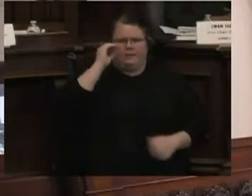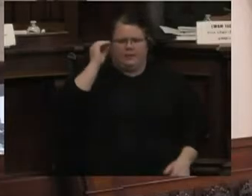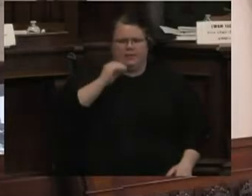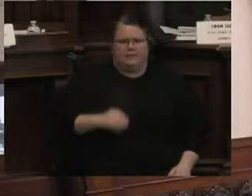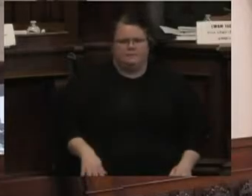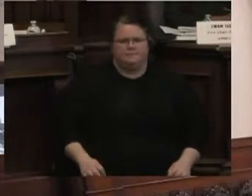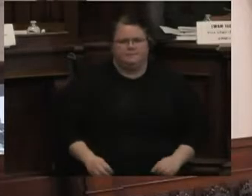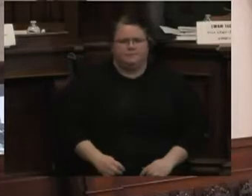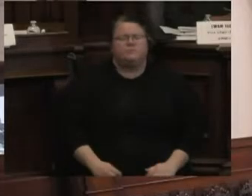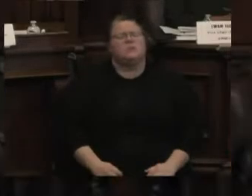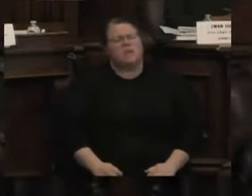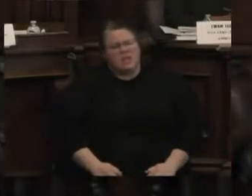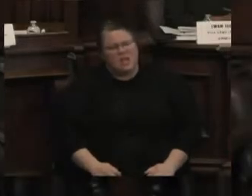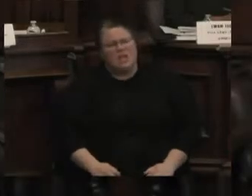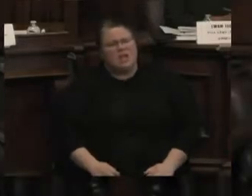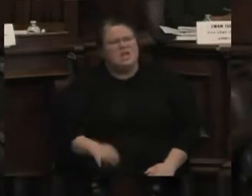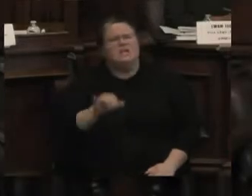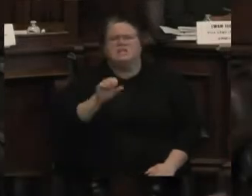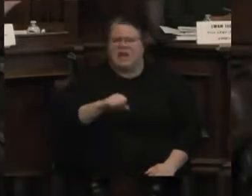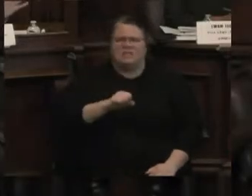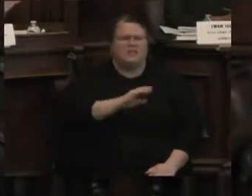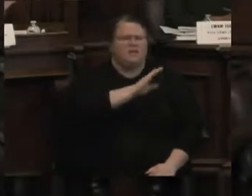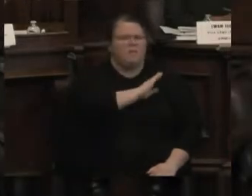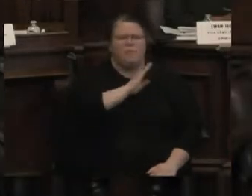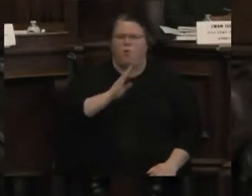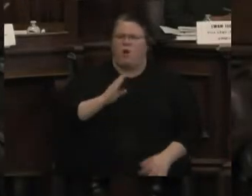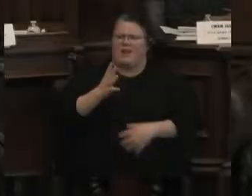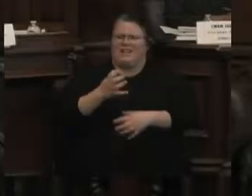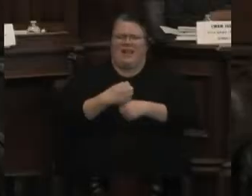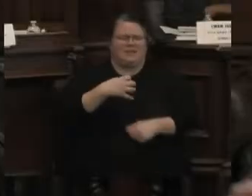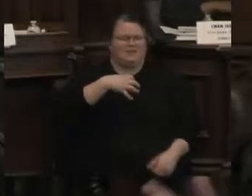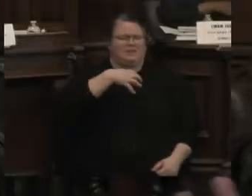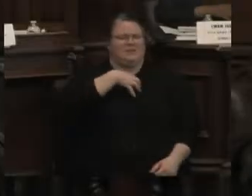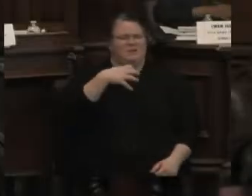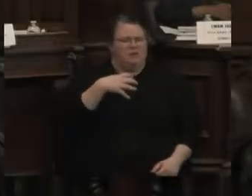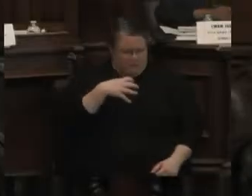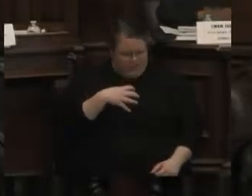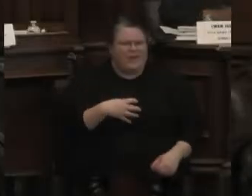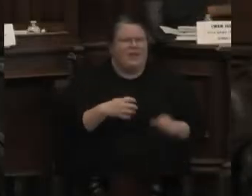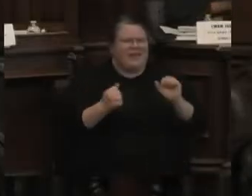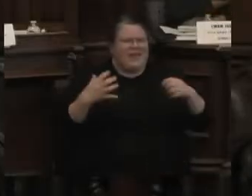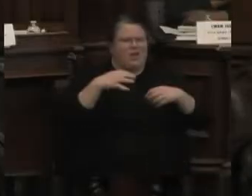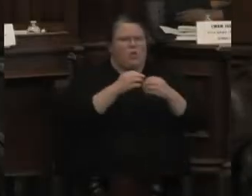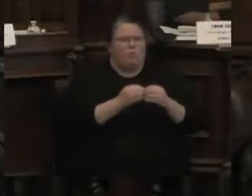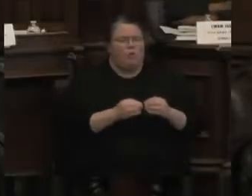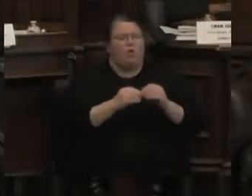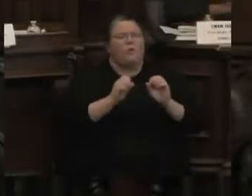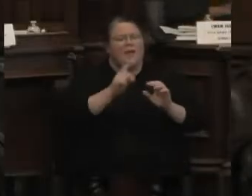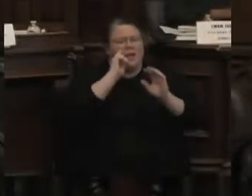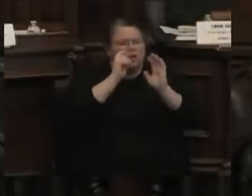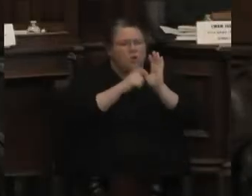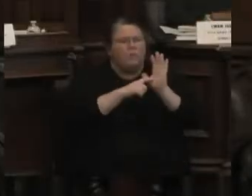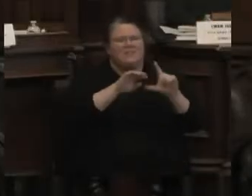I just want to clarify, at least in my opinion, it can be broader than just the complaints received. Oh,